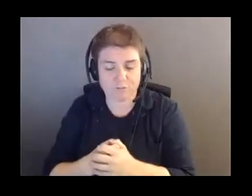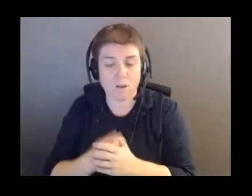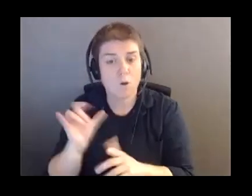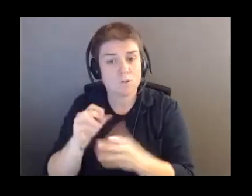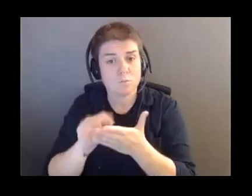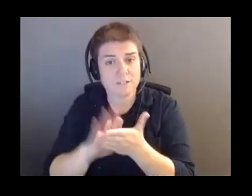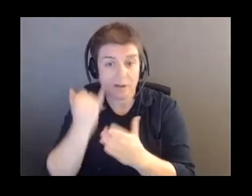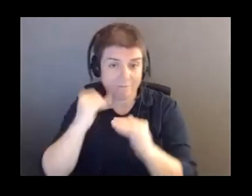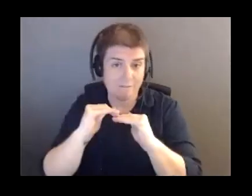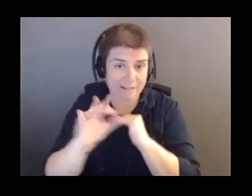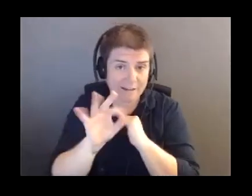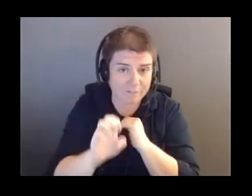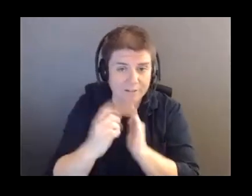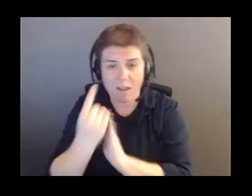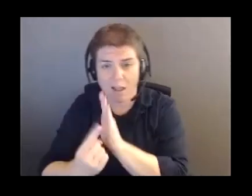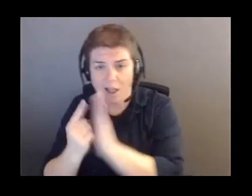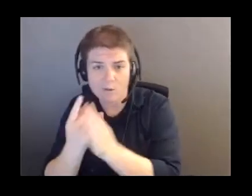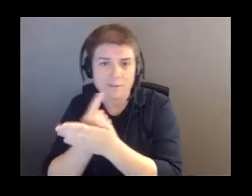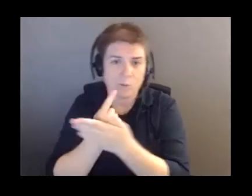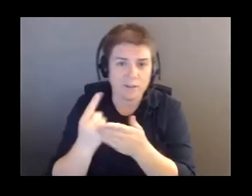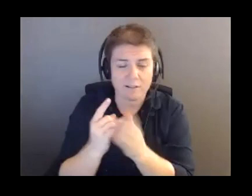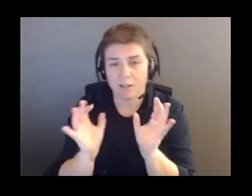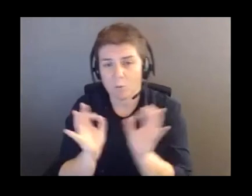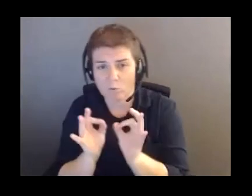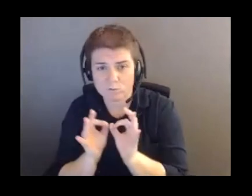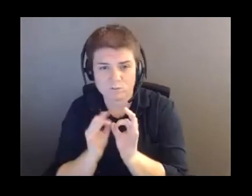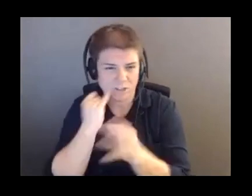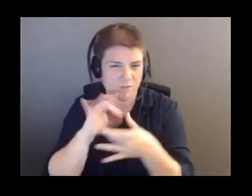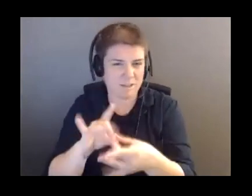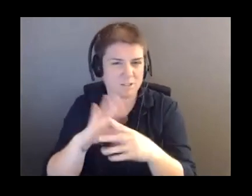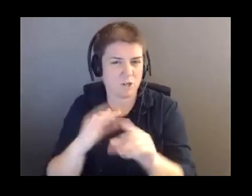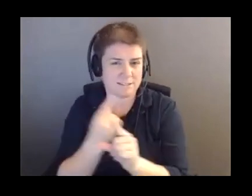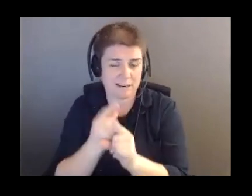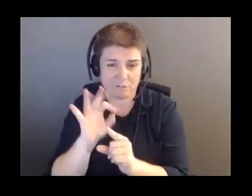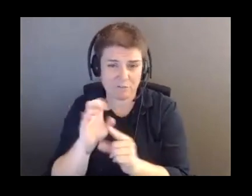hourly or weekly rate, quote or if it's based on a standard fee, the list goes on. The note